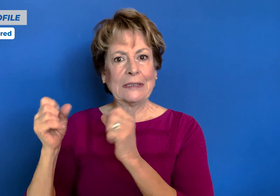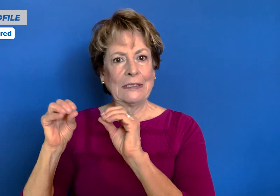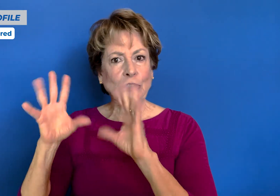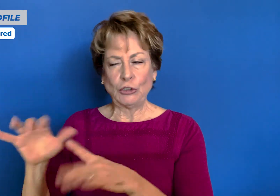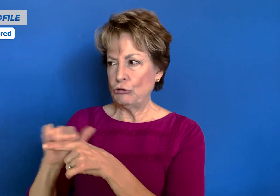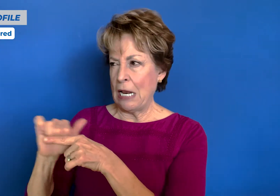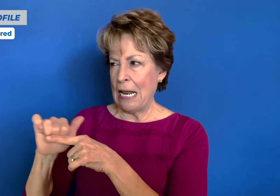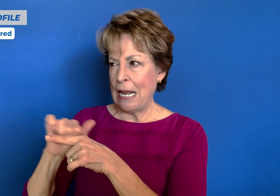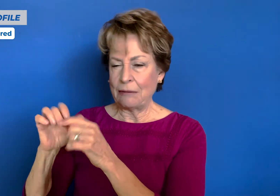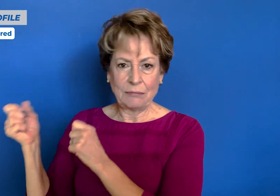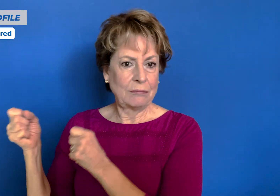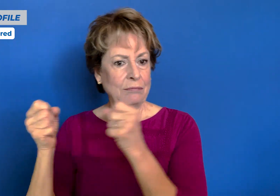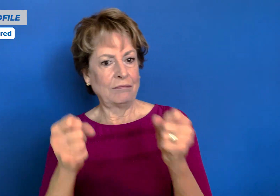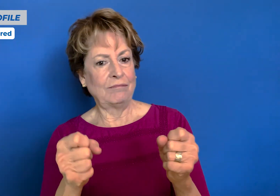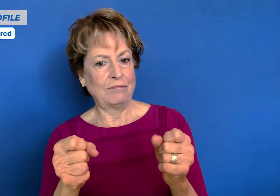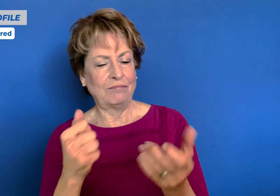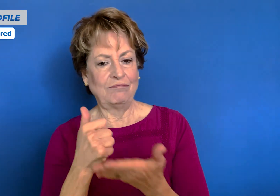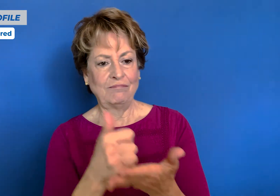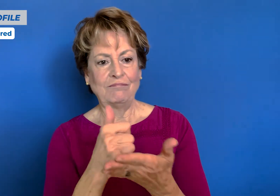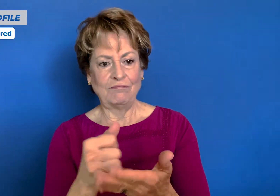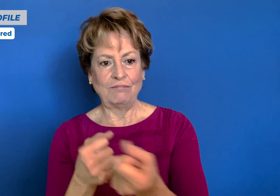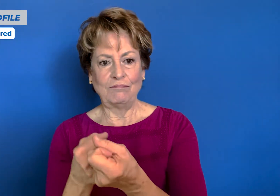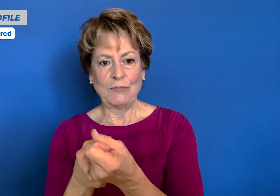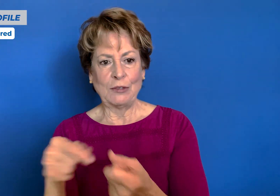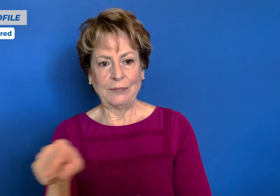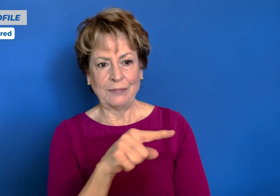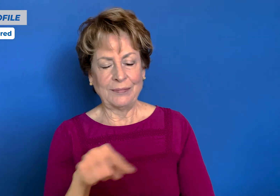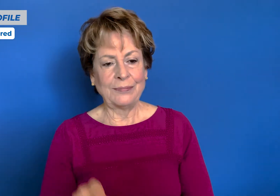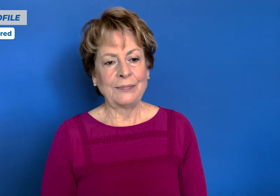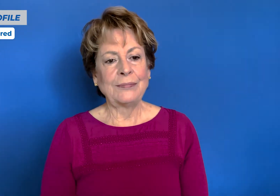by equipping staff with training and hiring the right people.